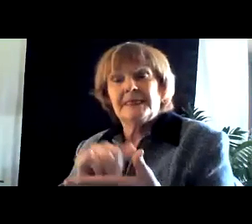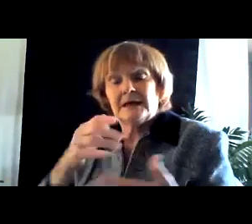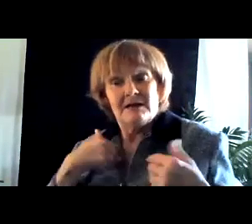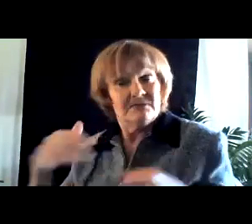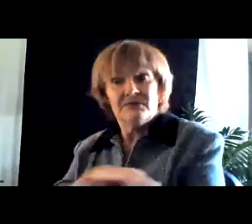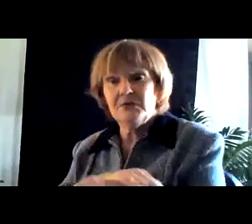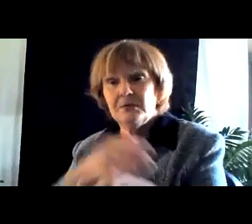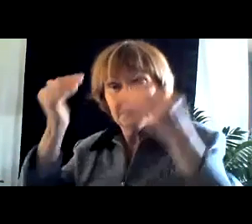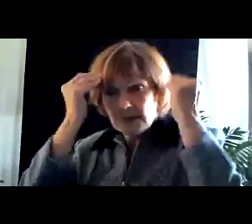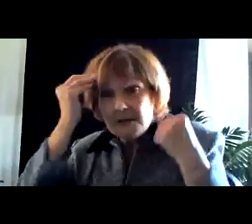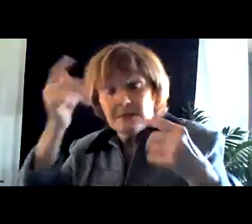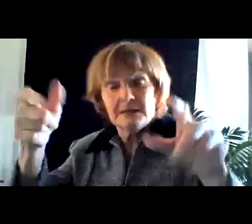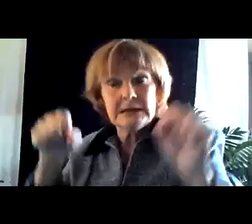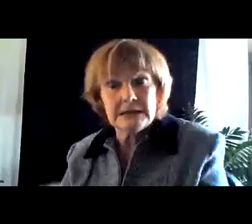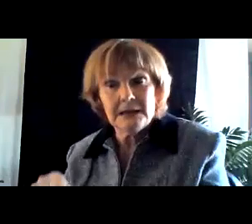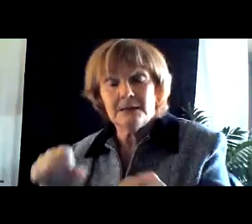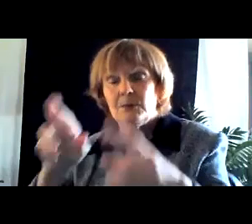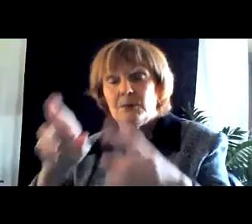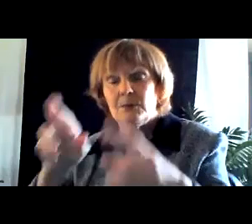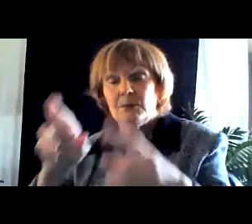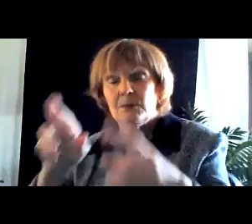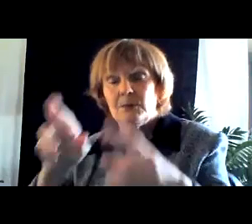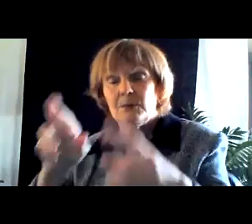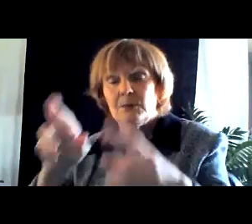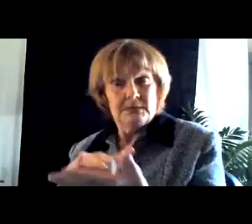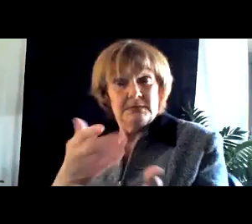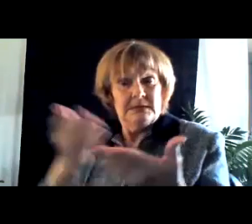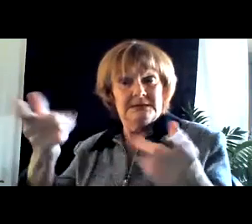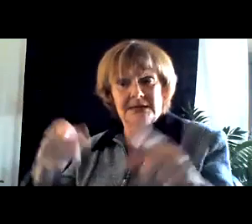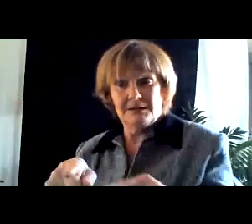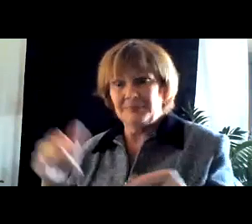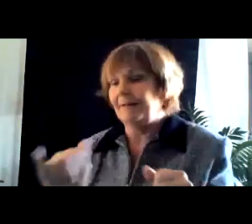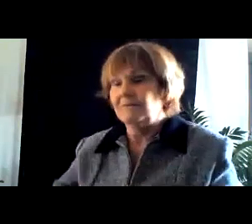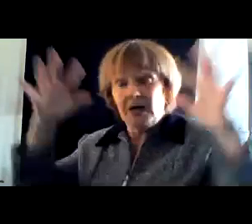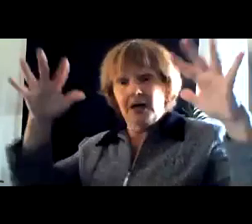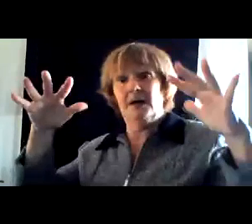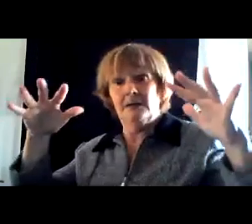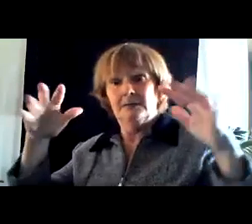to prepare for sudden onset events, such as flash floods, earthquakes, wildfires.